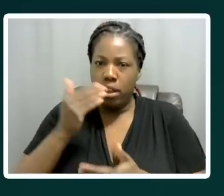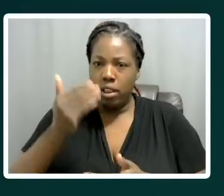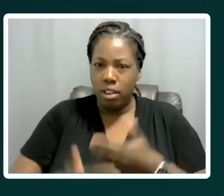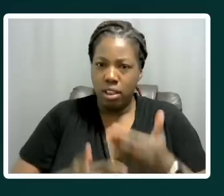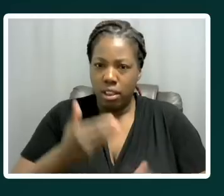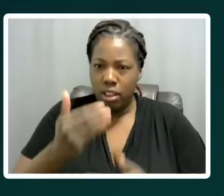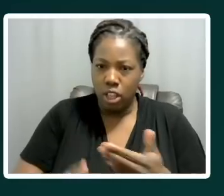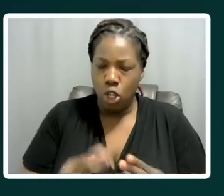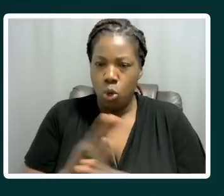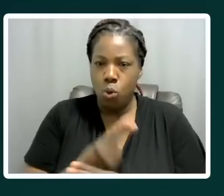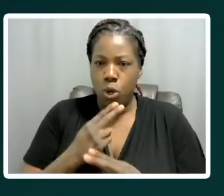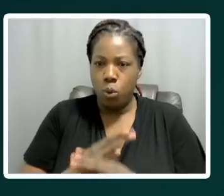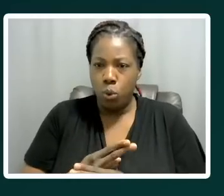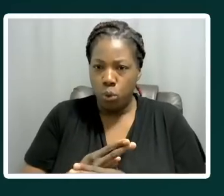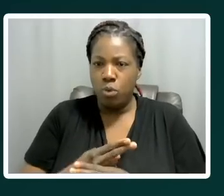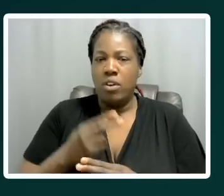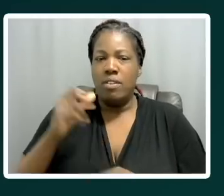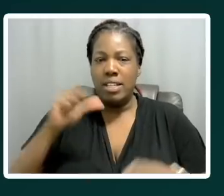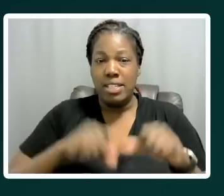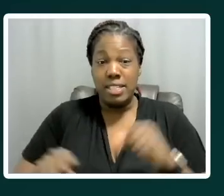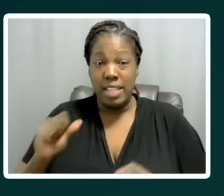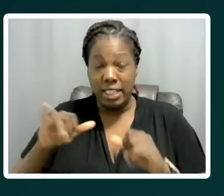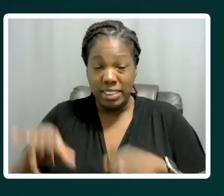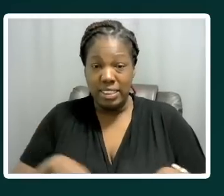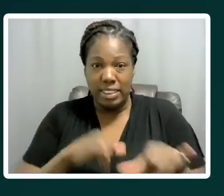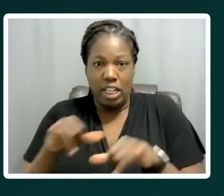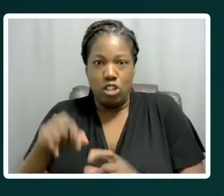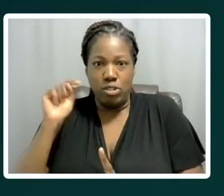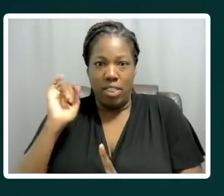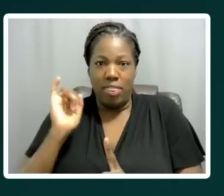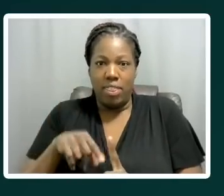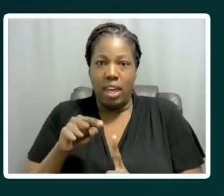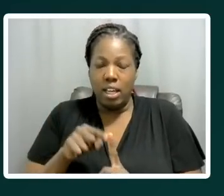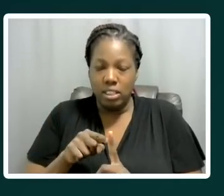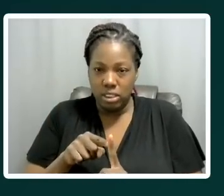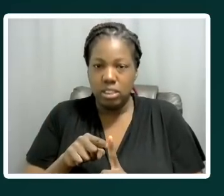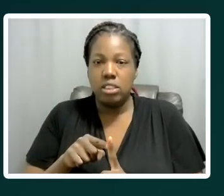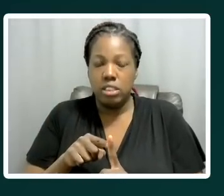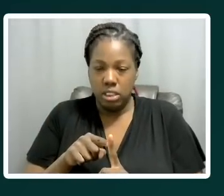Science Standards. This is a set of standards that our science for the classroom curricula